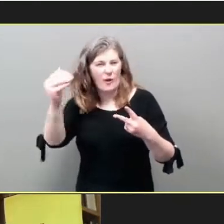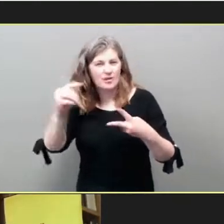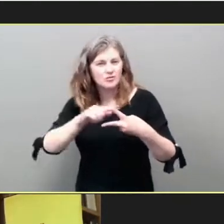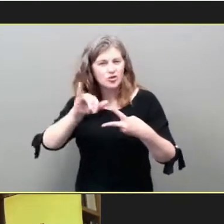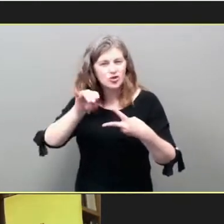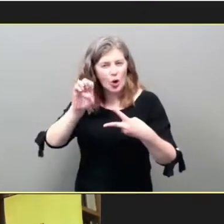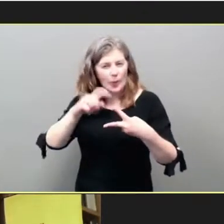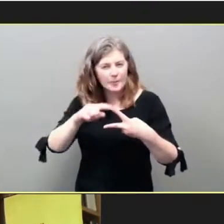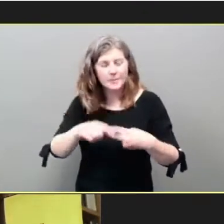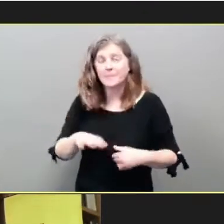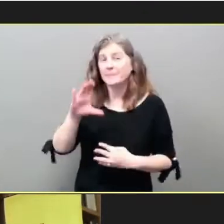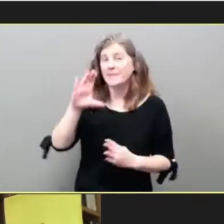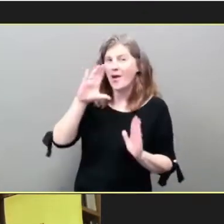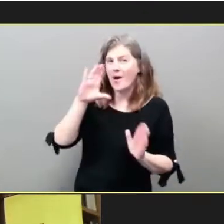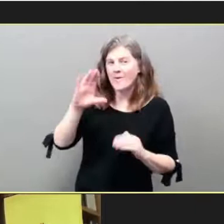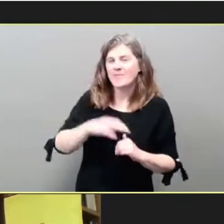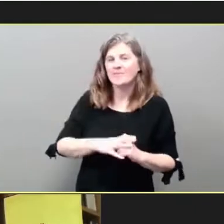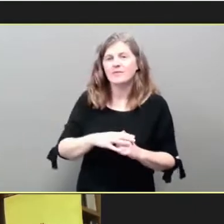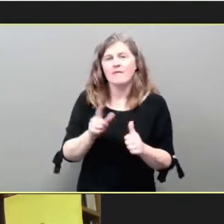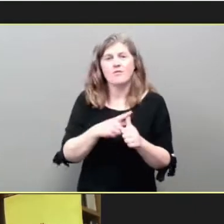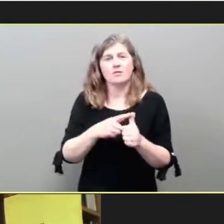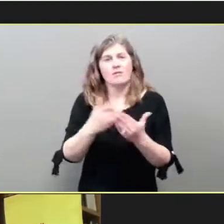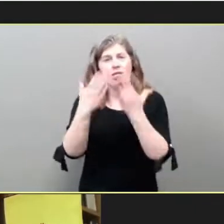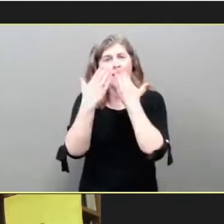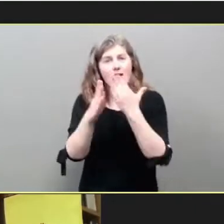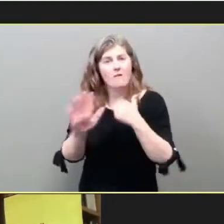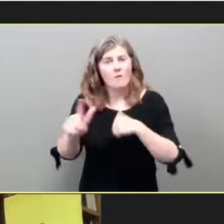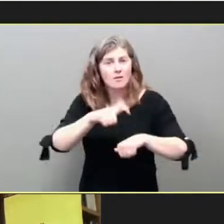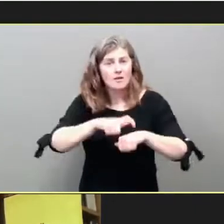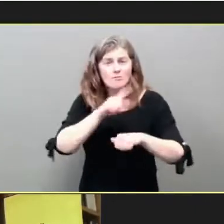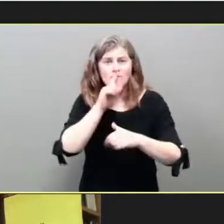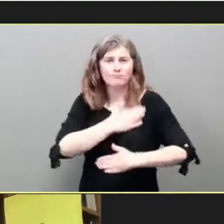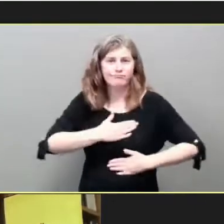Hi there. First off, thank you all for your time. It's much appreciated. My